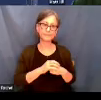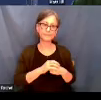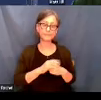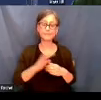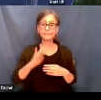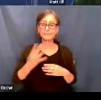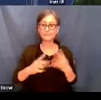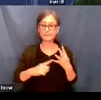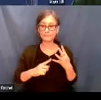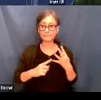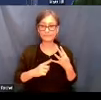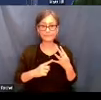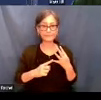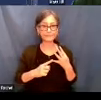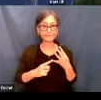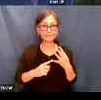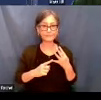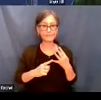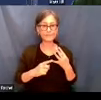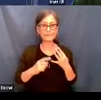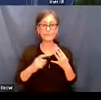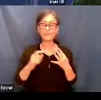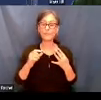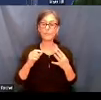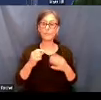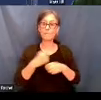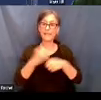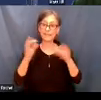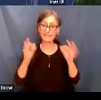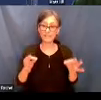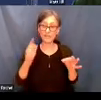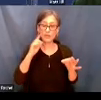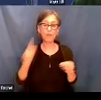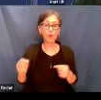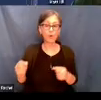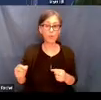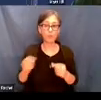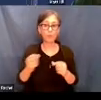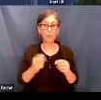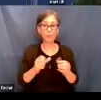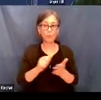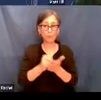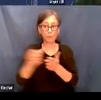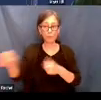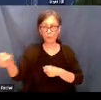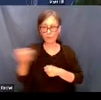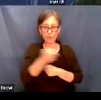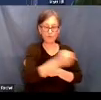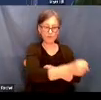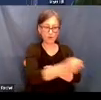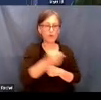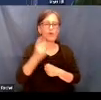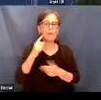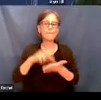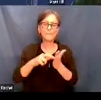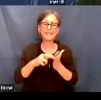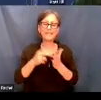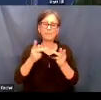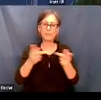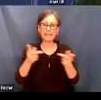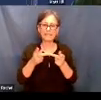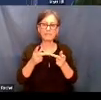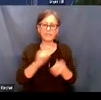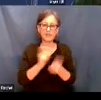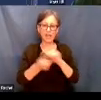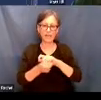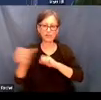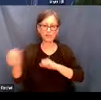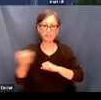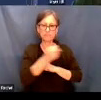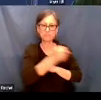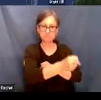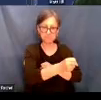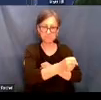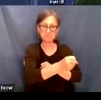Fourth, when a decision is made to make a removal that constitutes a change of placement. And fifth,